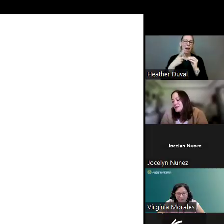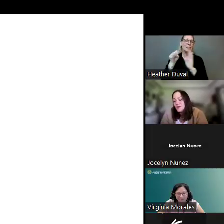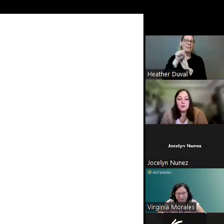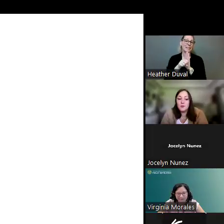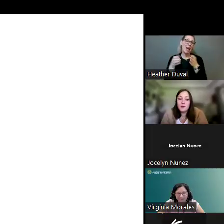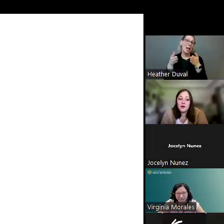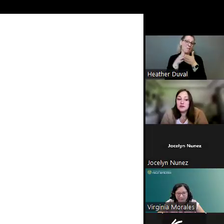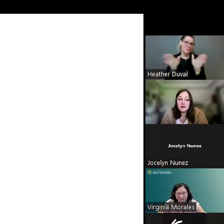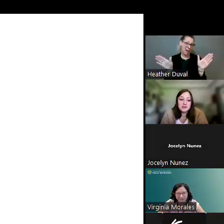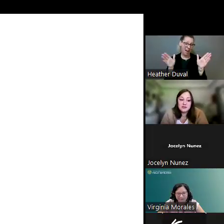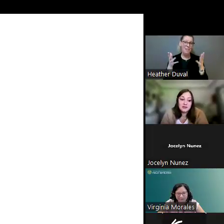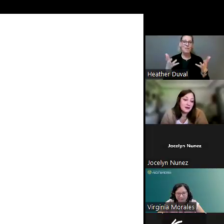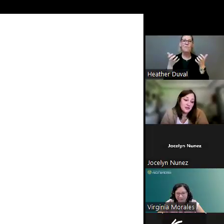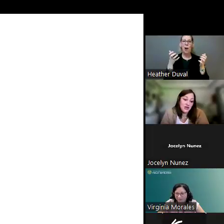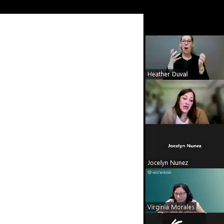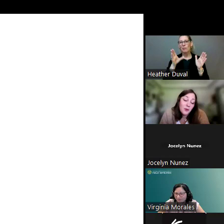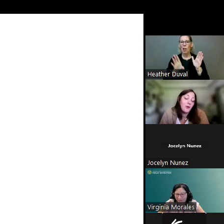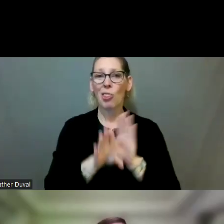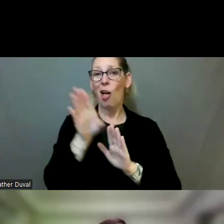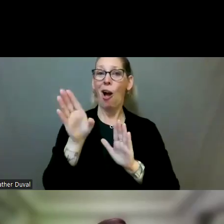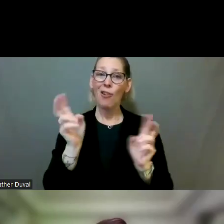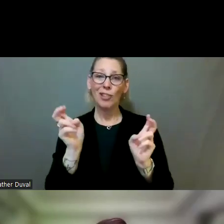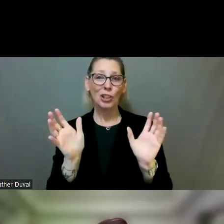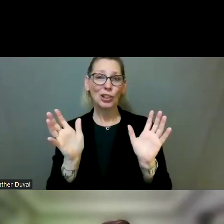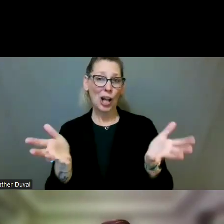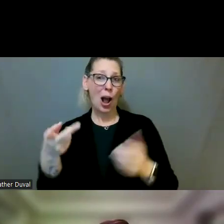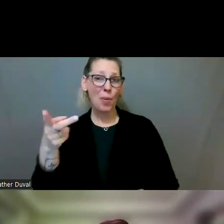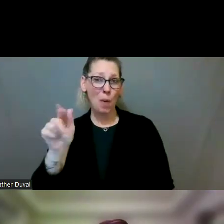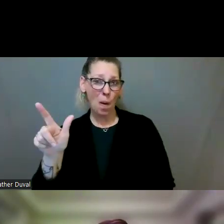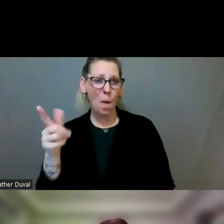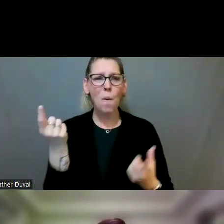so we wanted to launch kind of a chat poll about what orientation strategies